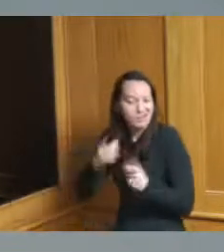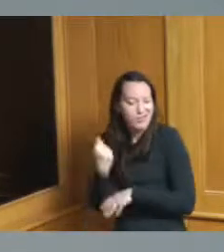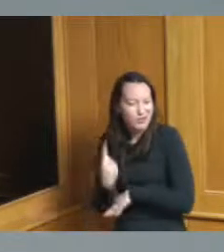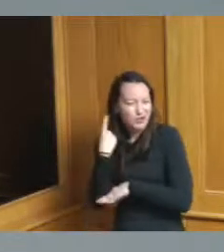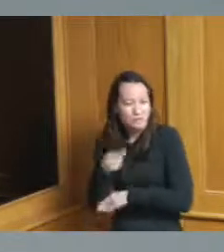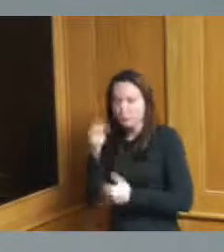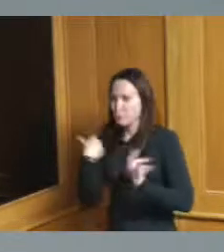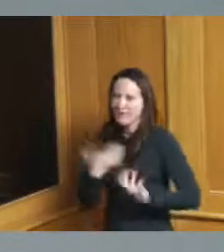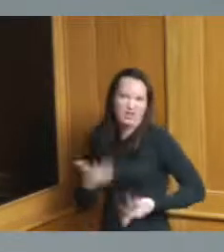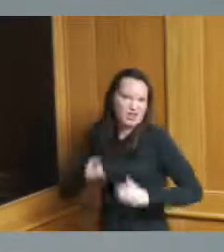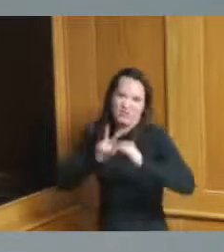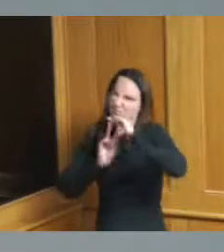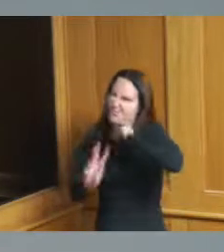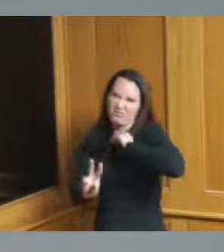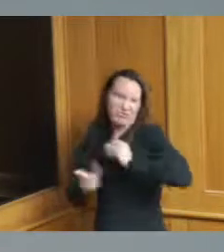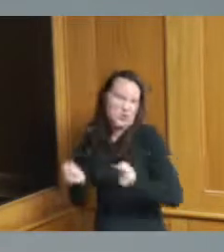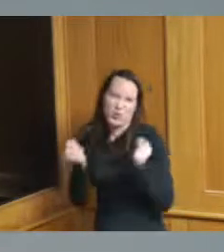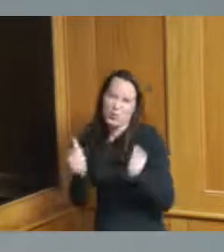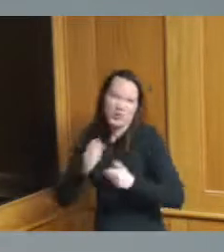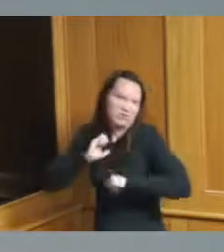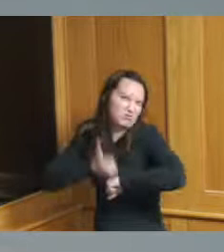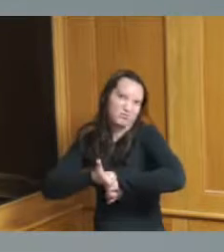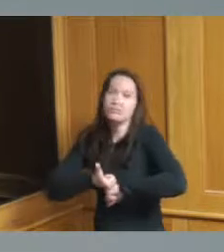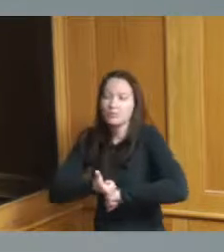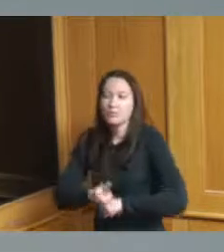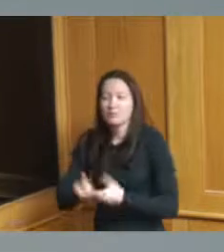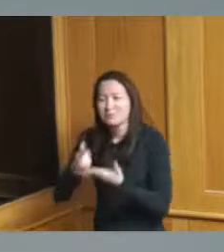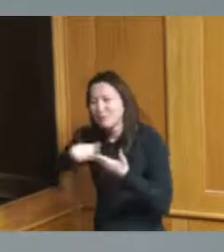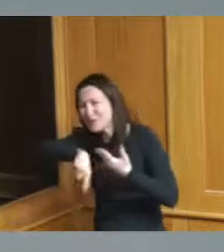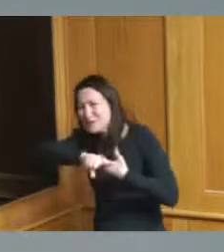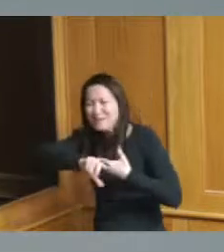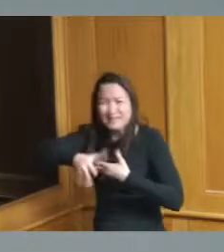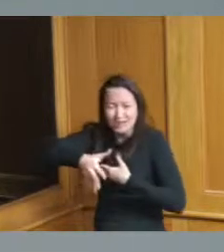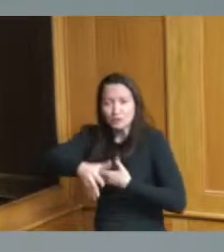so we got it out quickly so in the next next week or so we'll get the results in and we'll get that